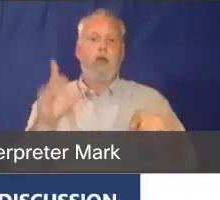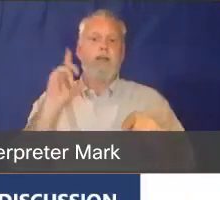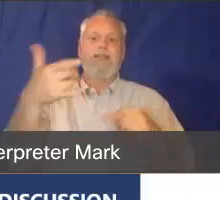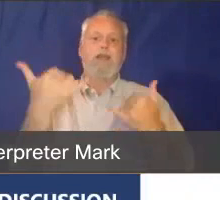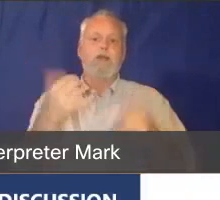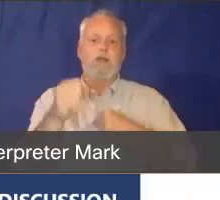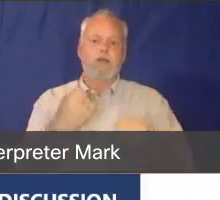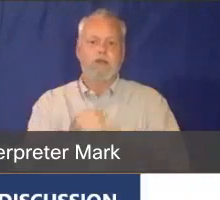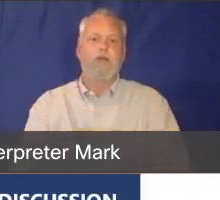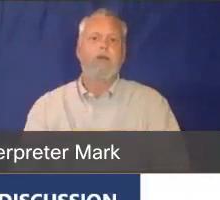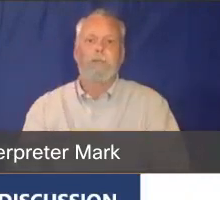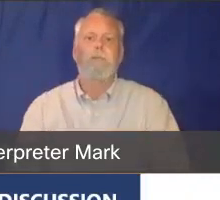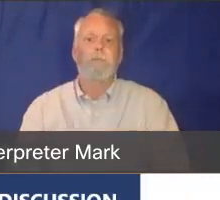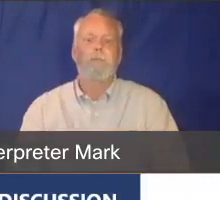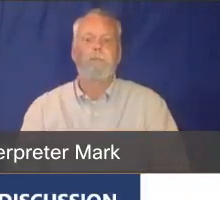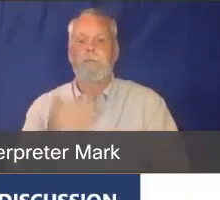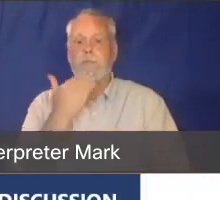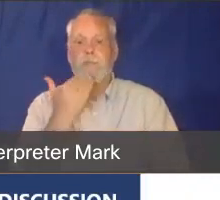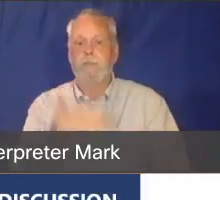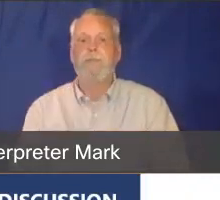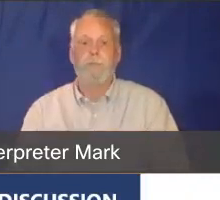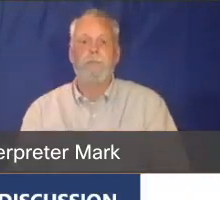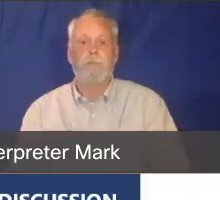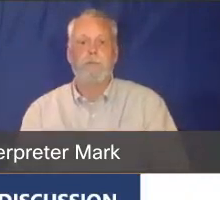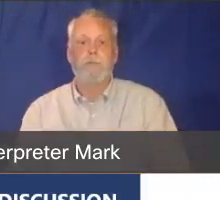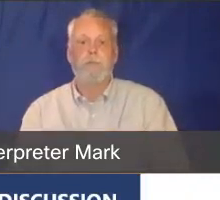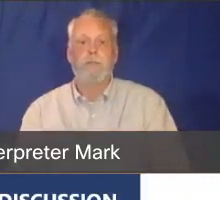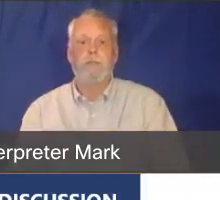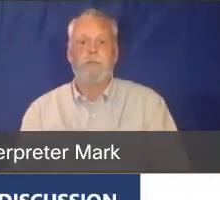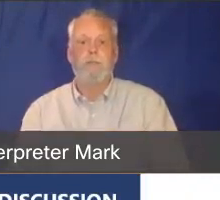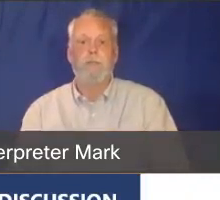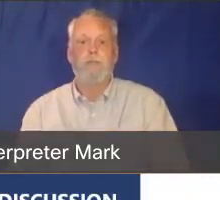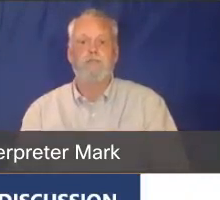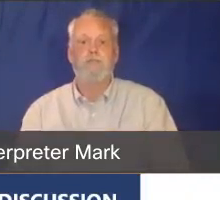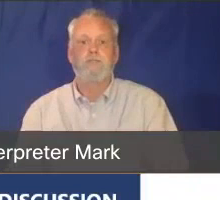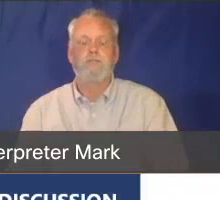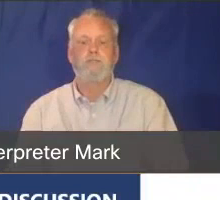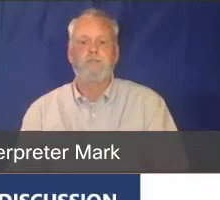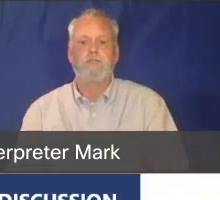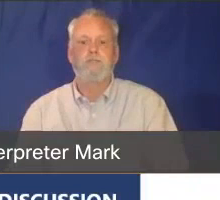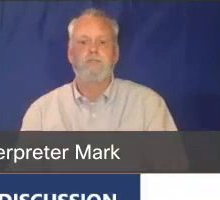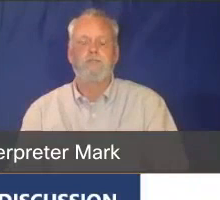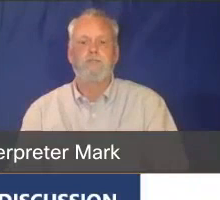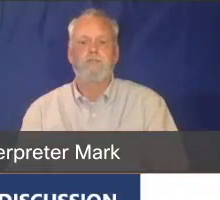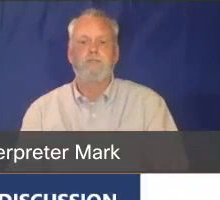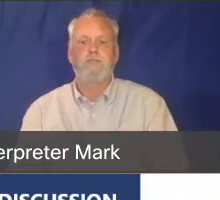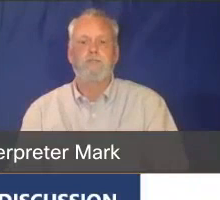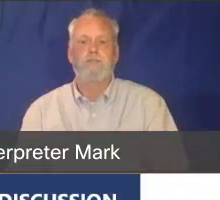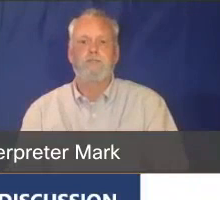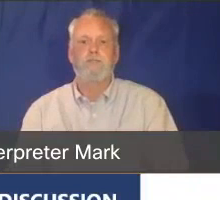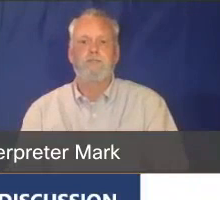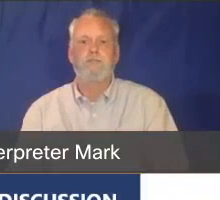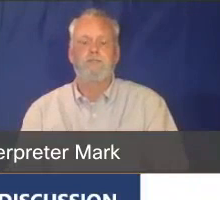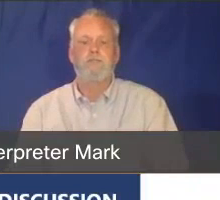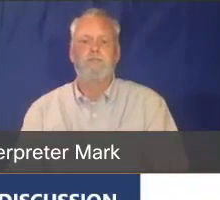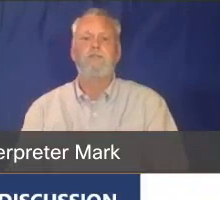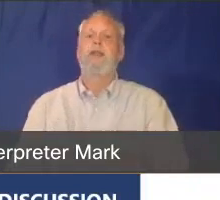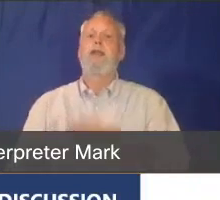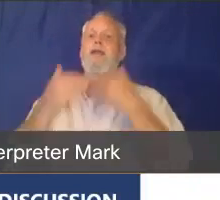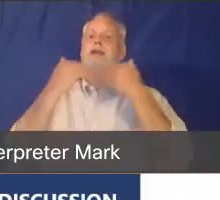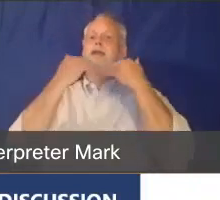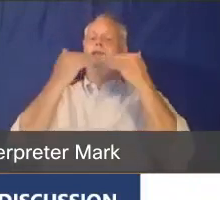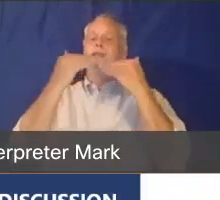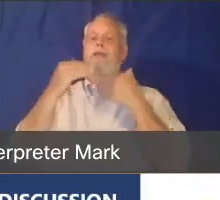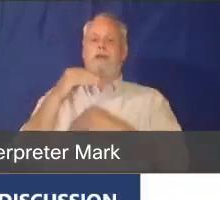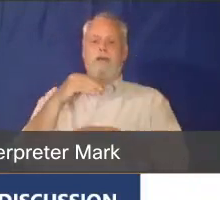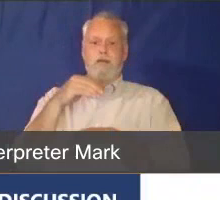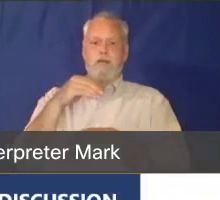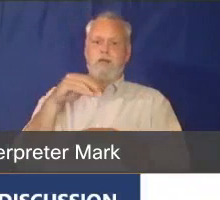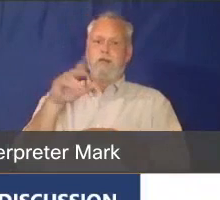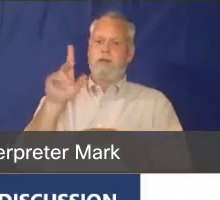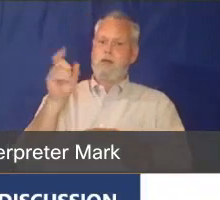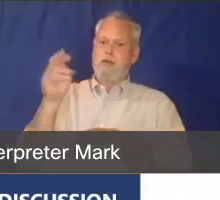Thank you, thank you can notice as his stand up if we could mute him.